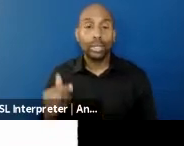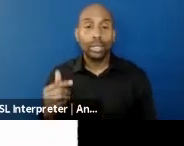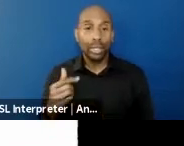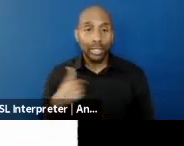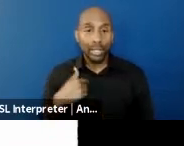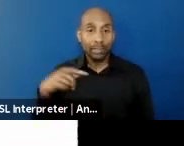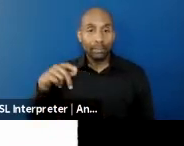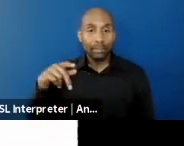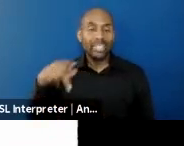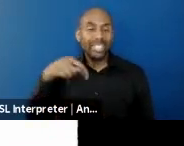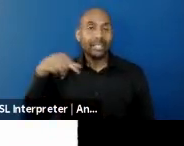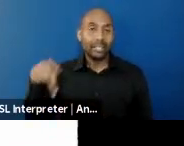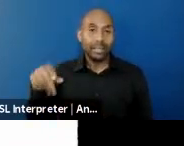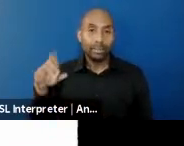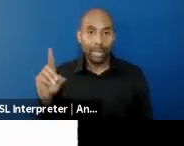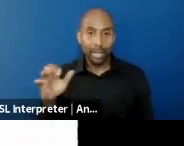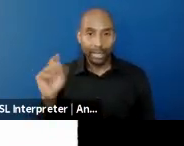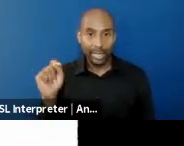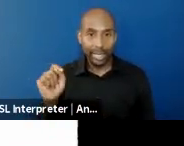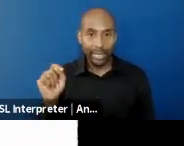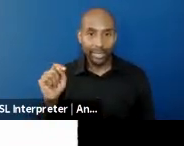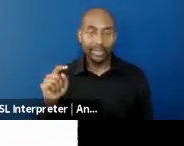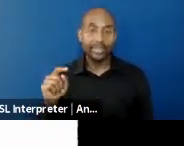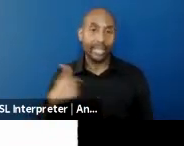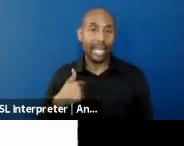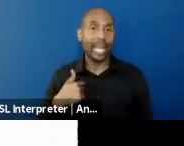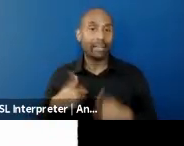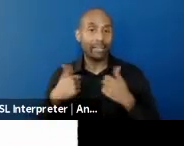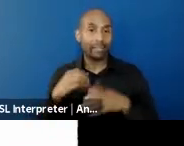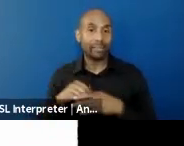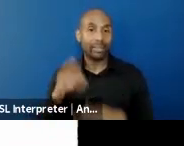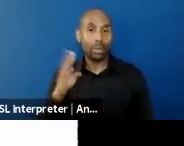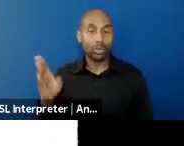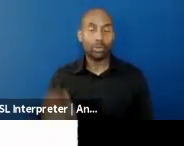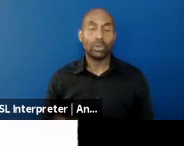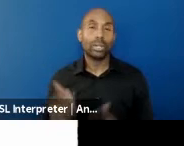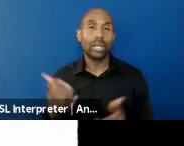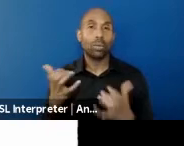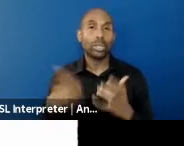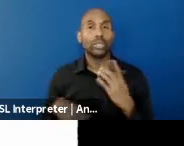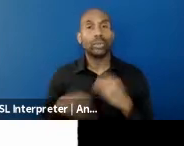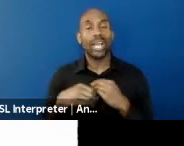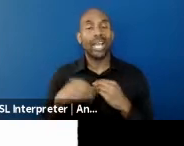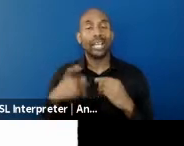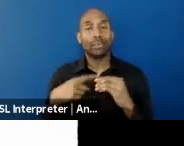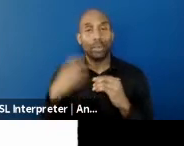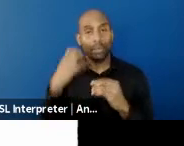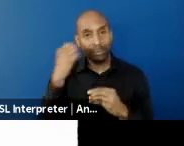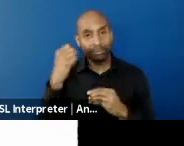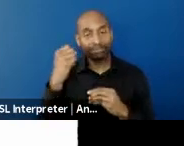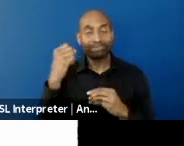Market. It'll be brief. But overarching memories of going down to the market. Playing hooky from school.